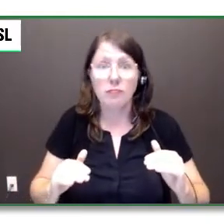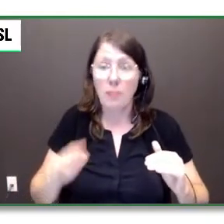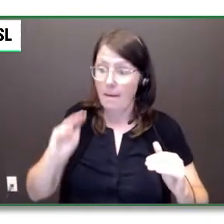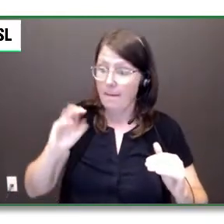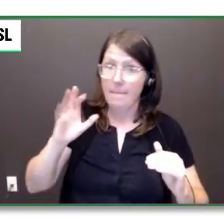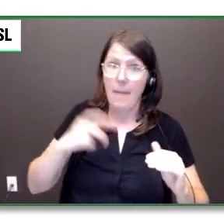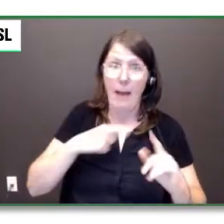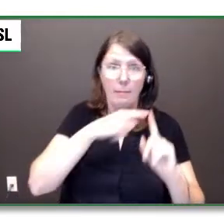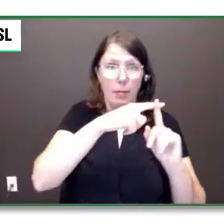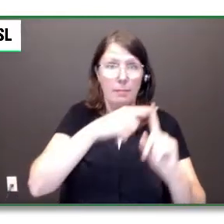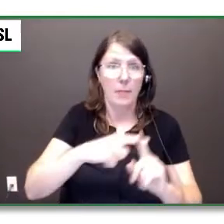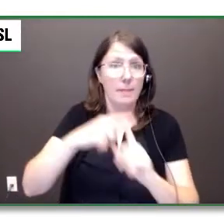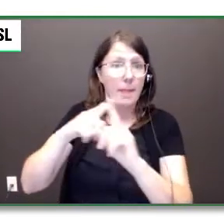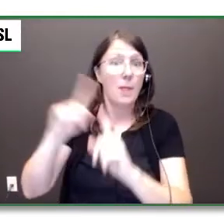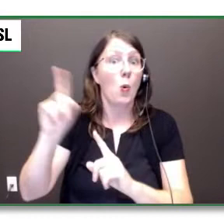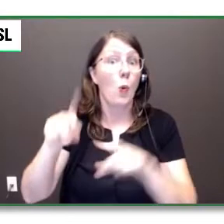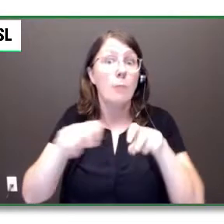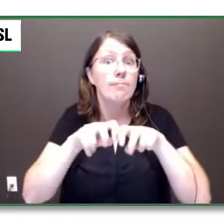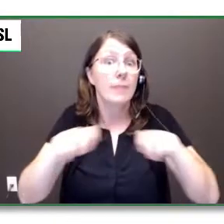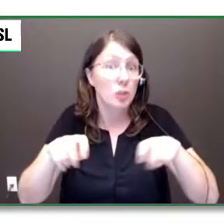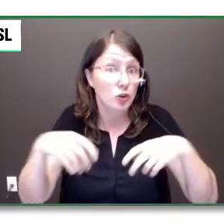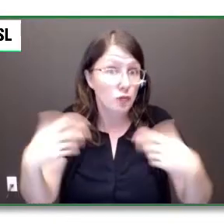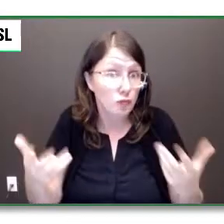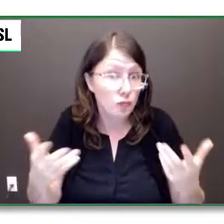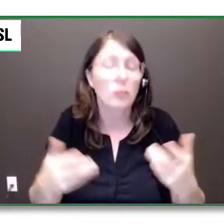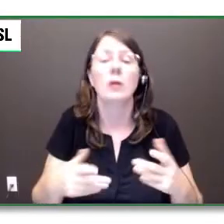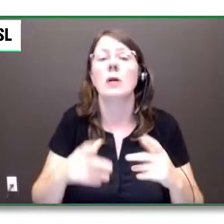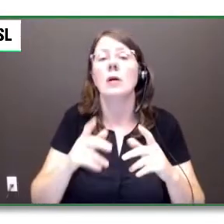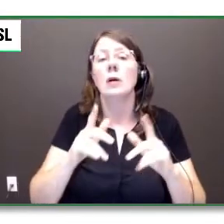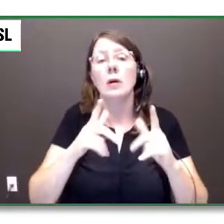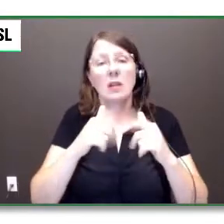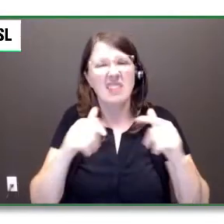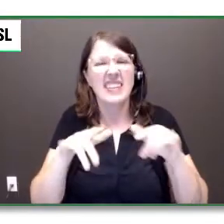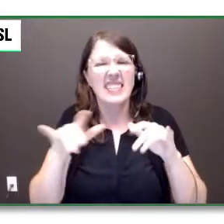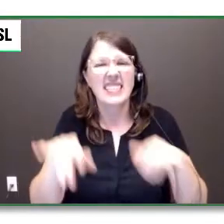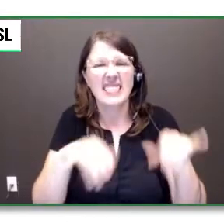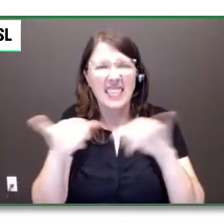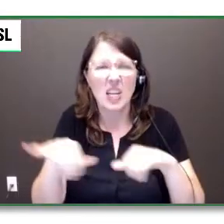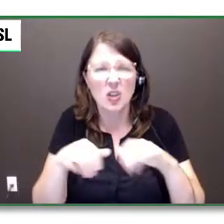need to be certain standards. But more importantly what's what are best